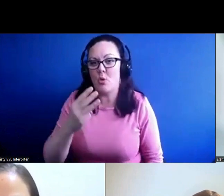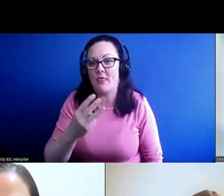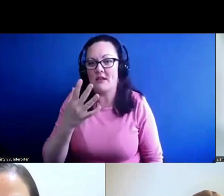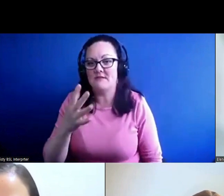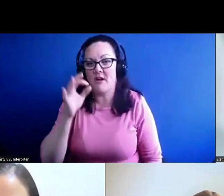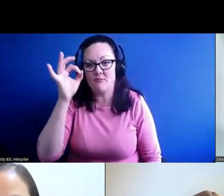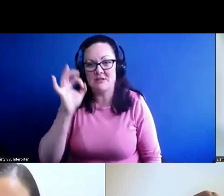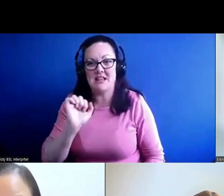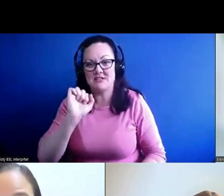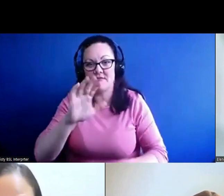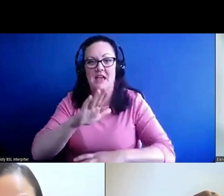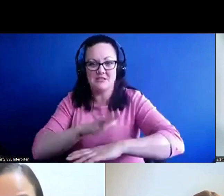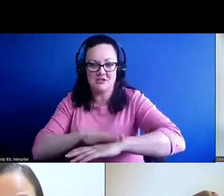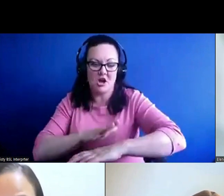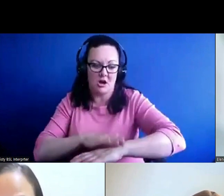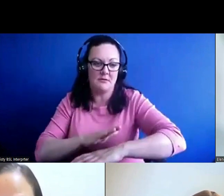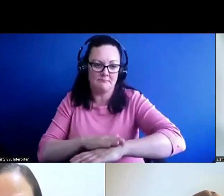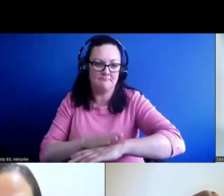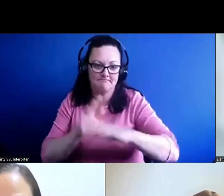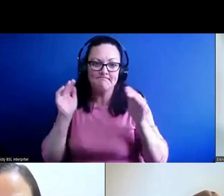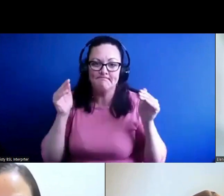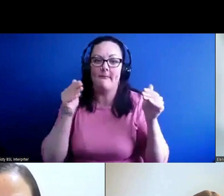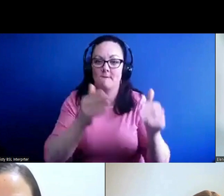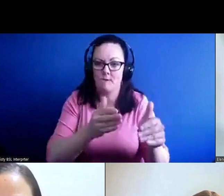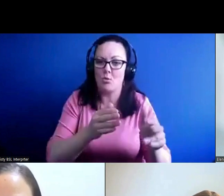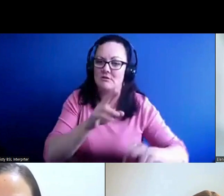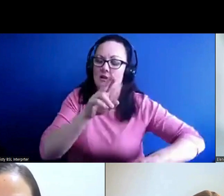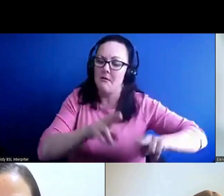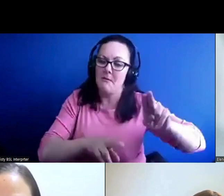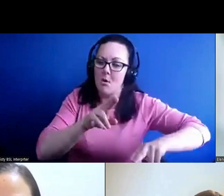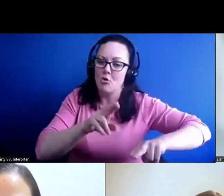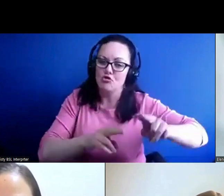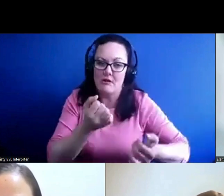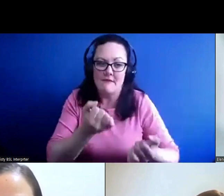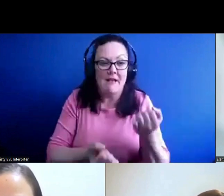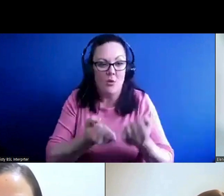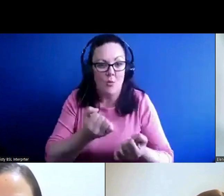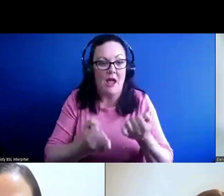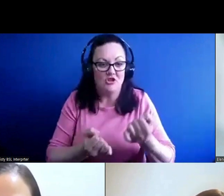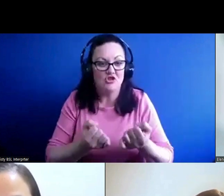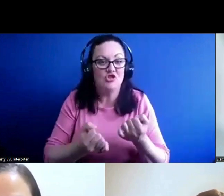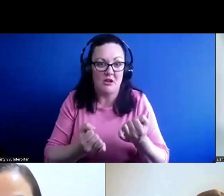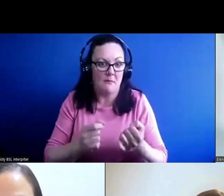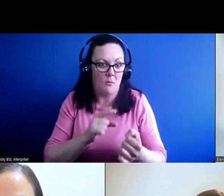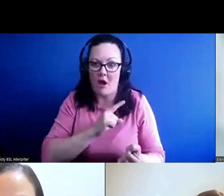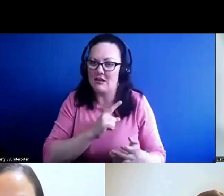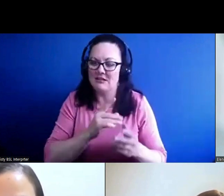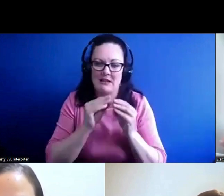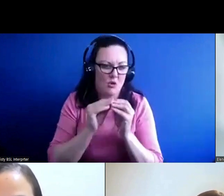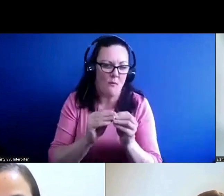would go towards monitoring evaluation, because it is just so valuable. And I think even - so that's at